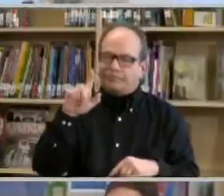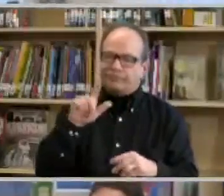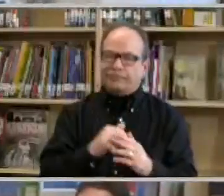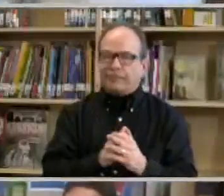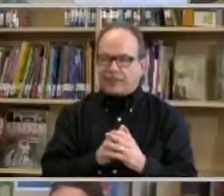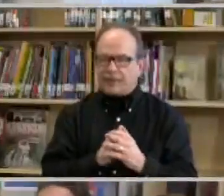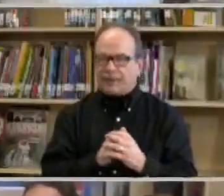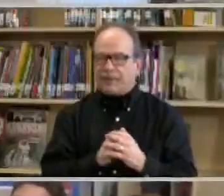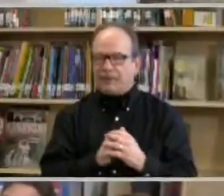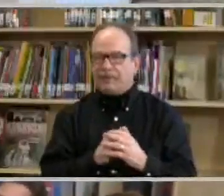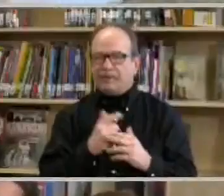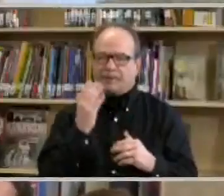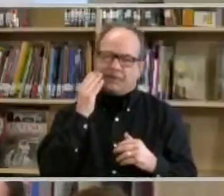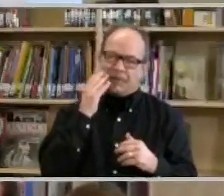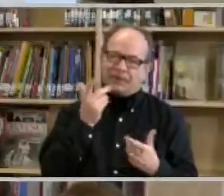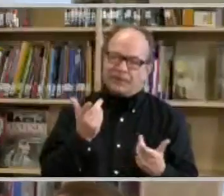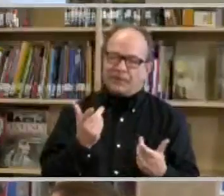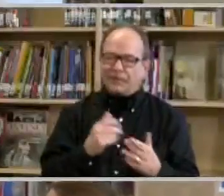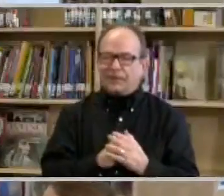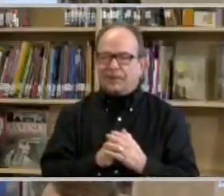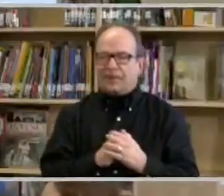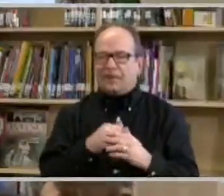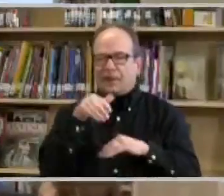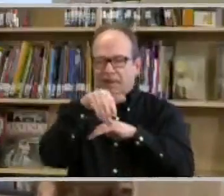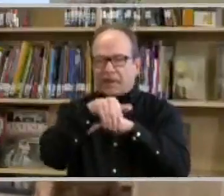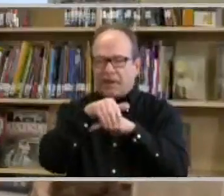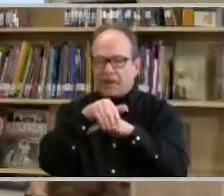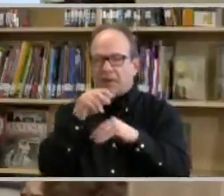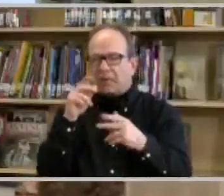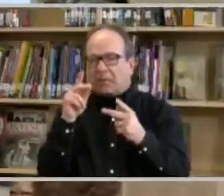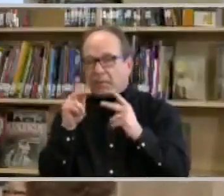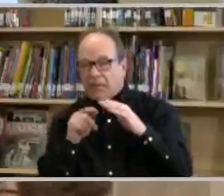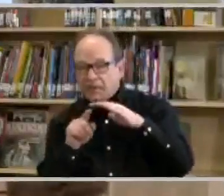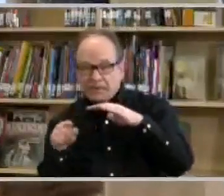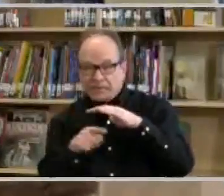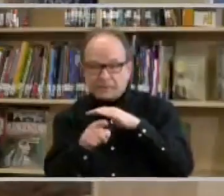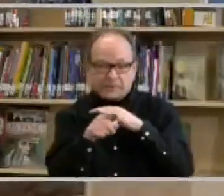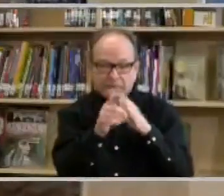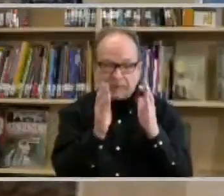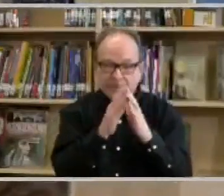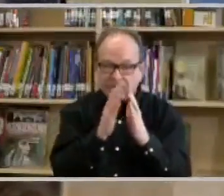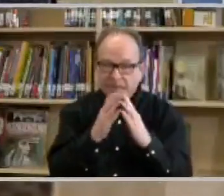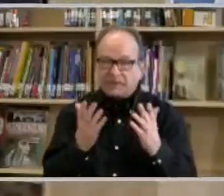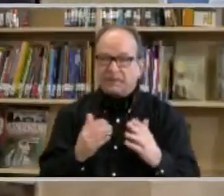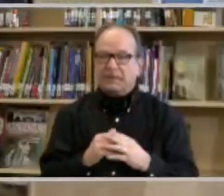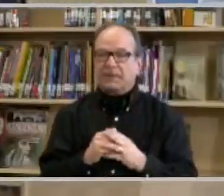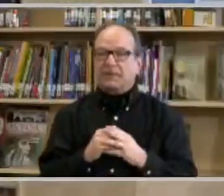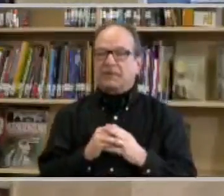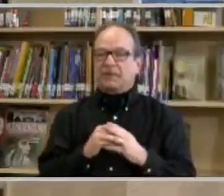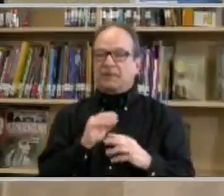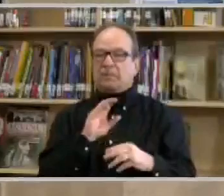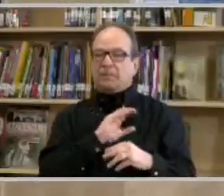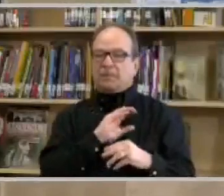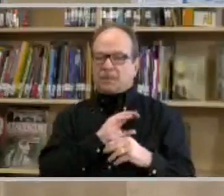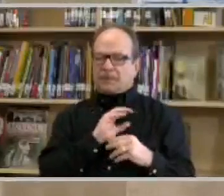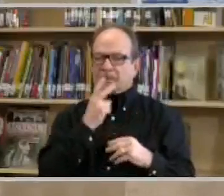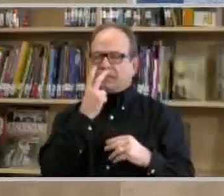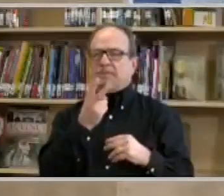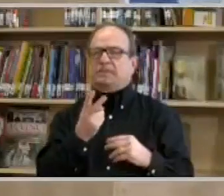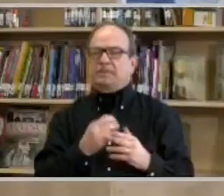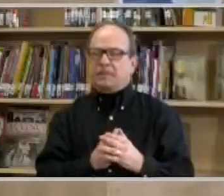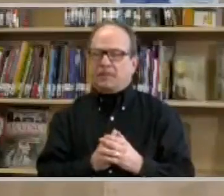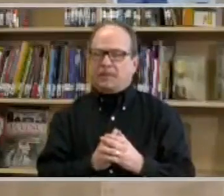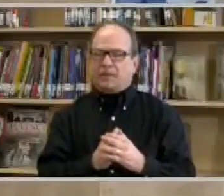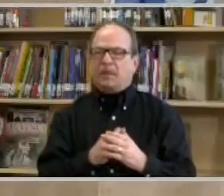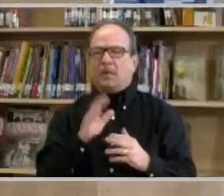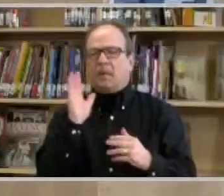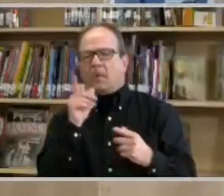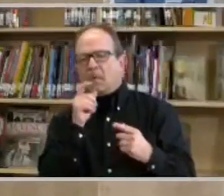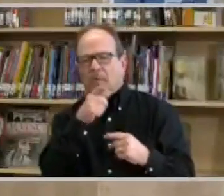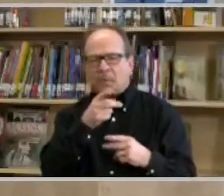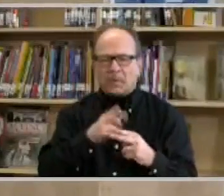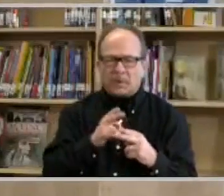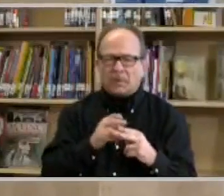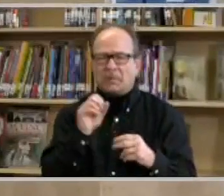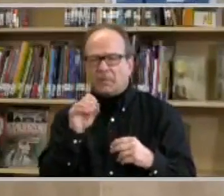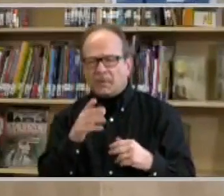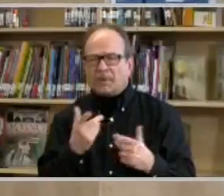SHE'S 21, AND SHE WAS AT ONE OF